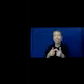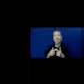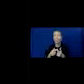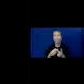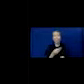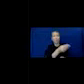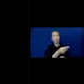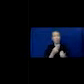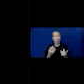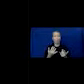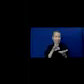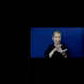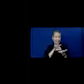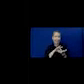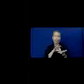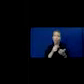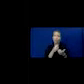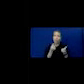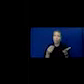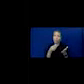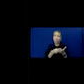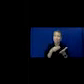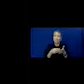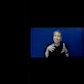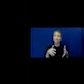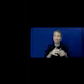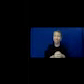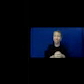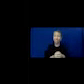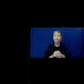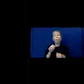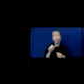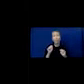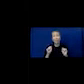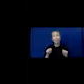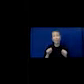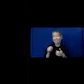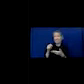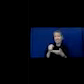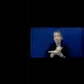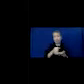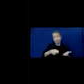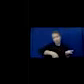Are they able to slide their debit card through the machine and enter their pin?